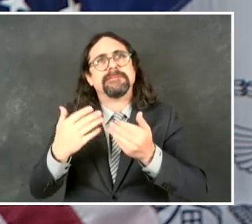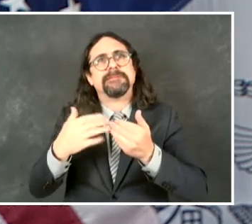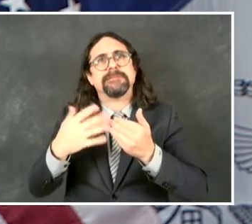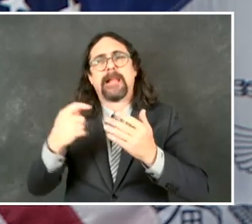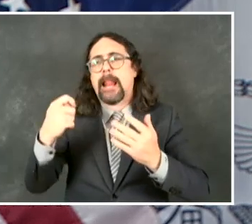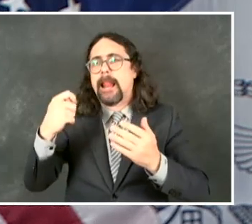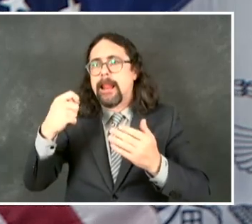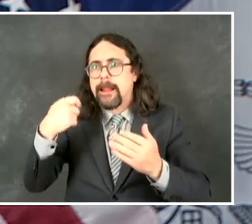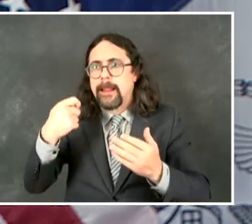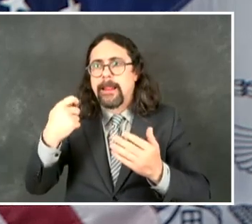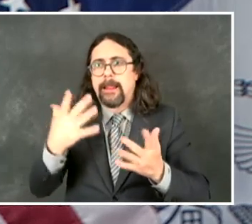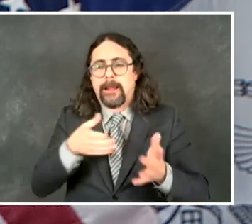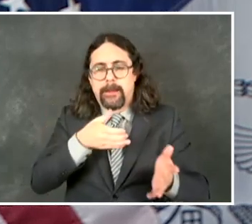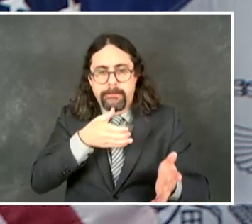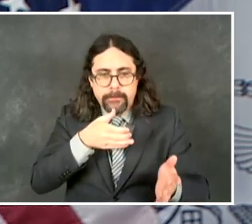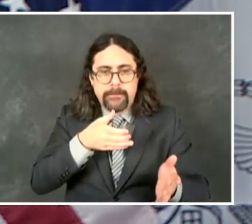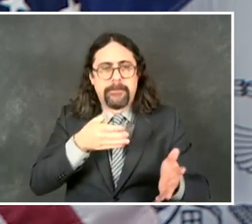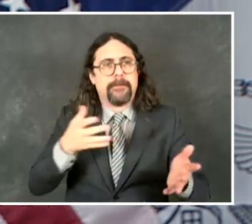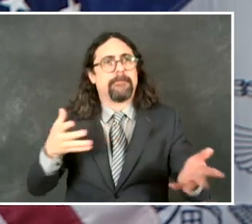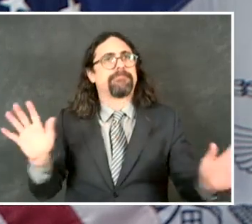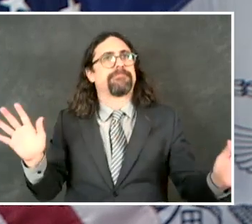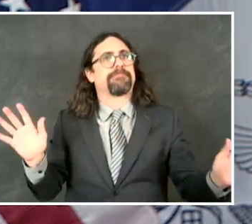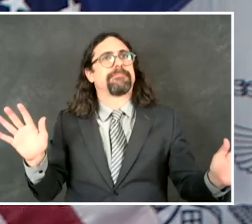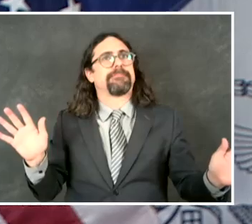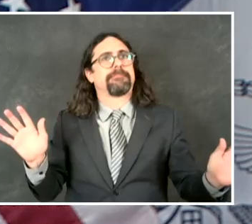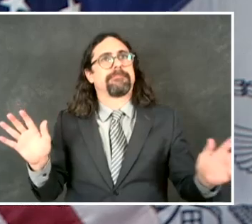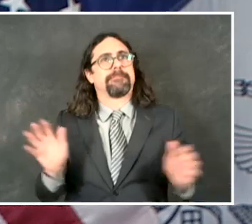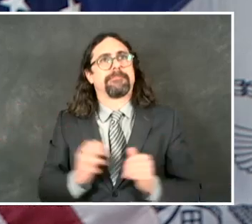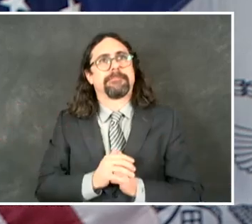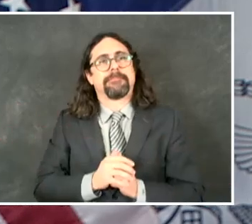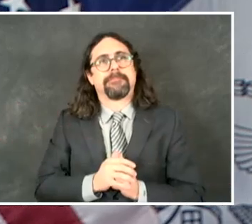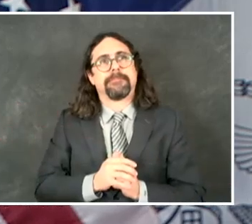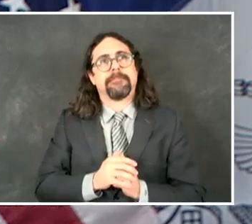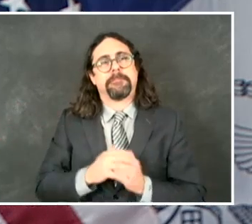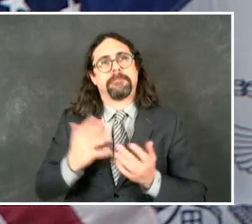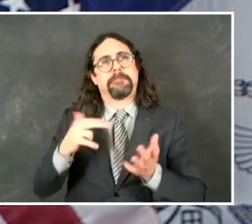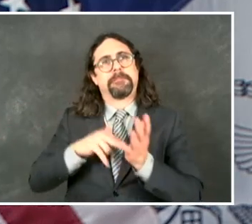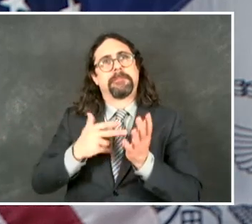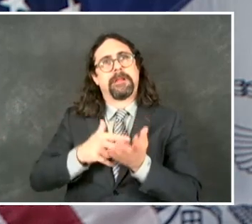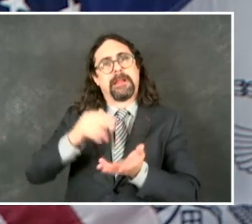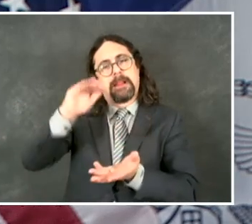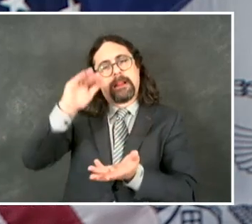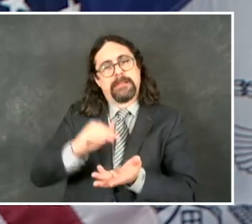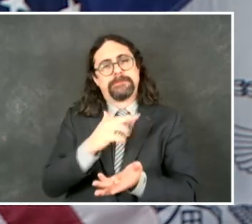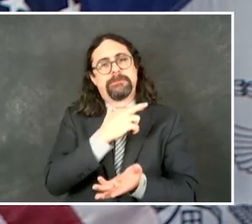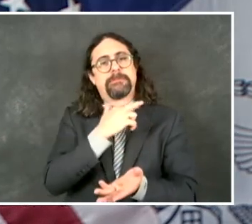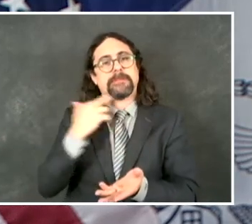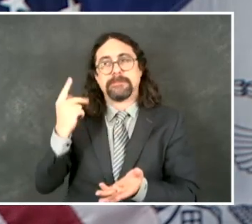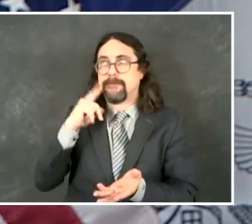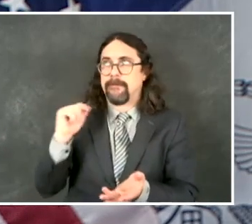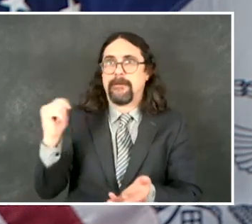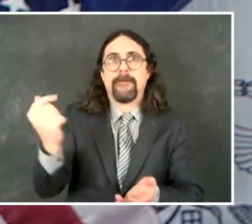EASIER FOR THE PERSON BEING TESTED AS WELL AS FOR THE HEALTH CAREO WRKER AND THE FACT THAT IT WILL SPEED THINGS